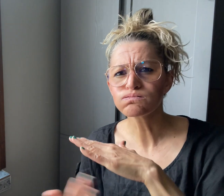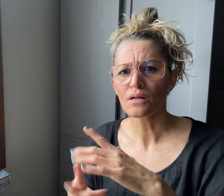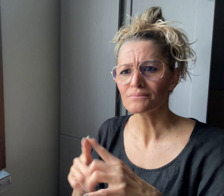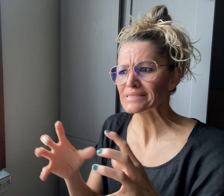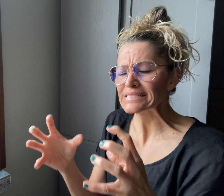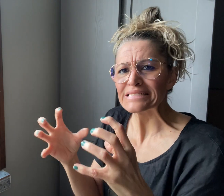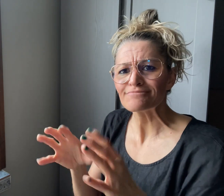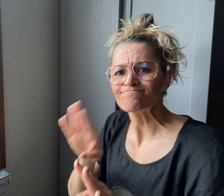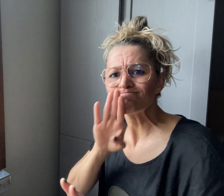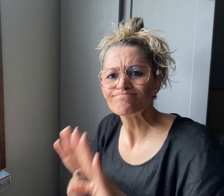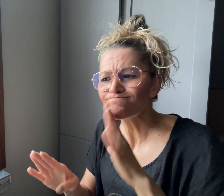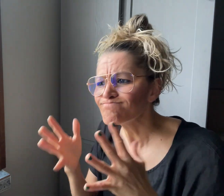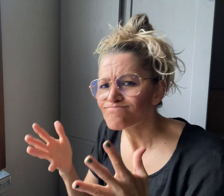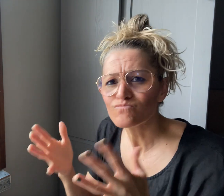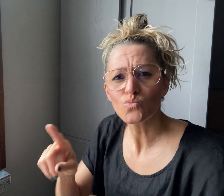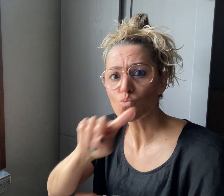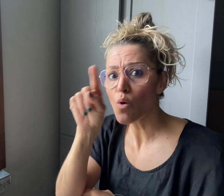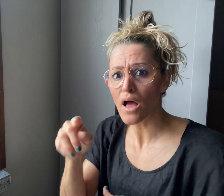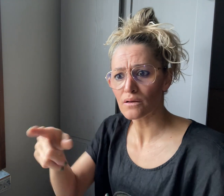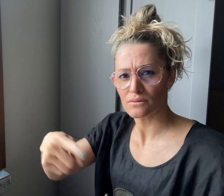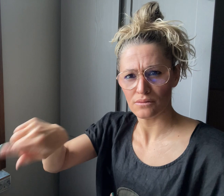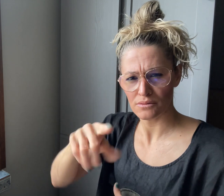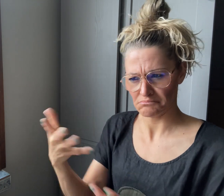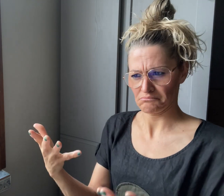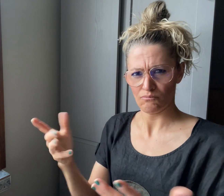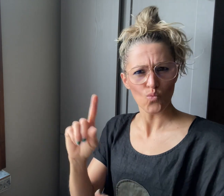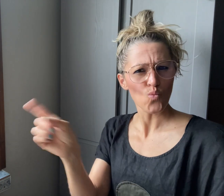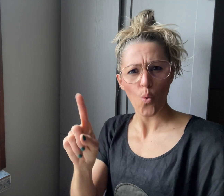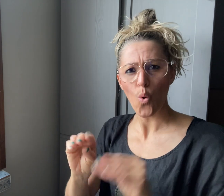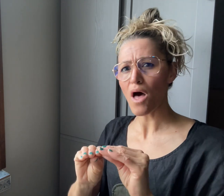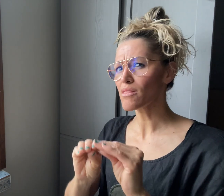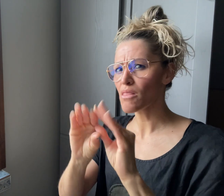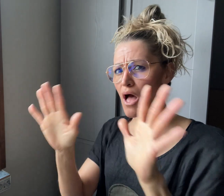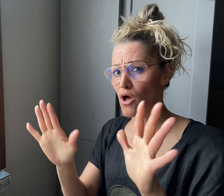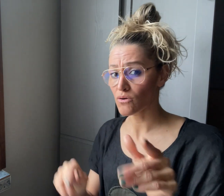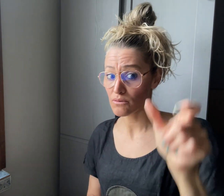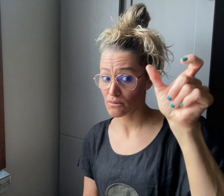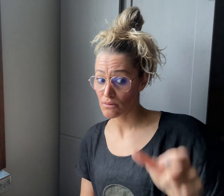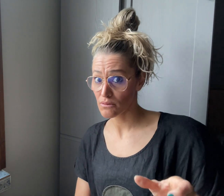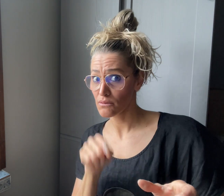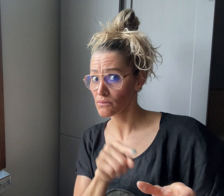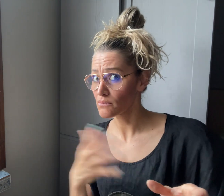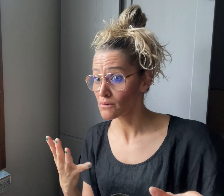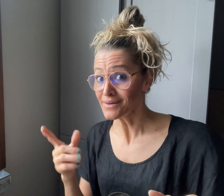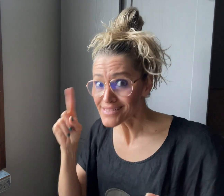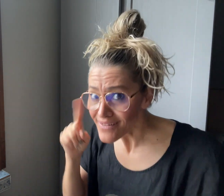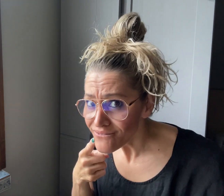because it is unclear whether he is a Deaf, hearing, or